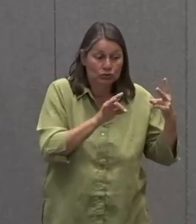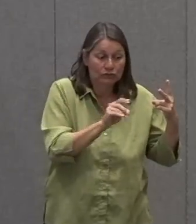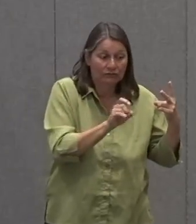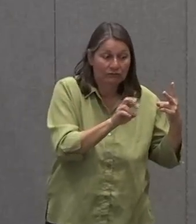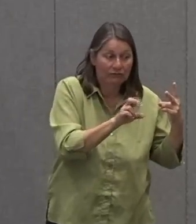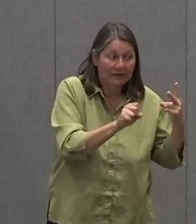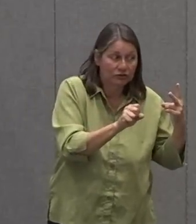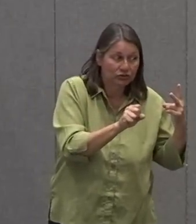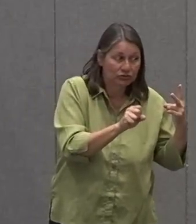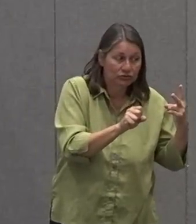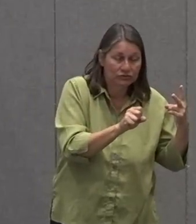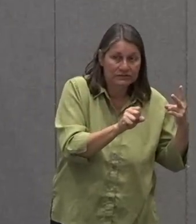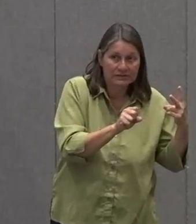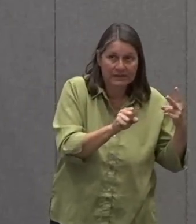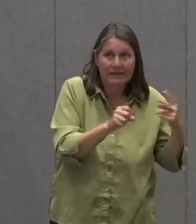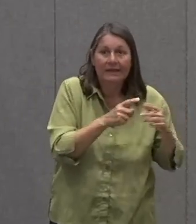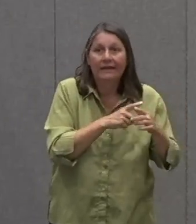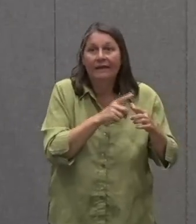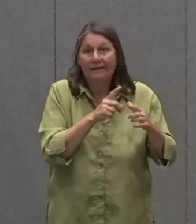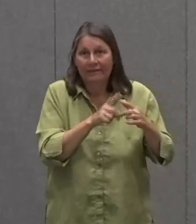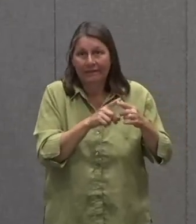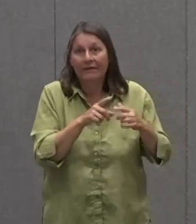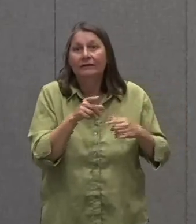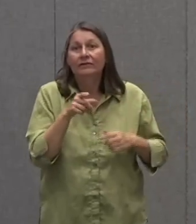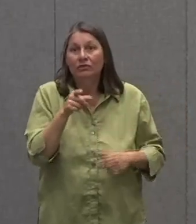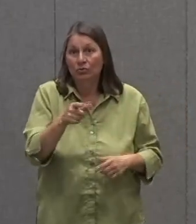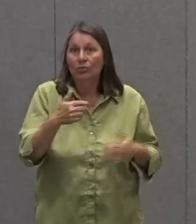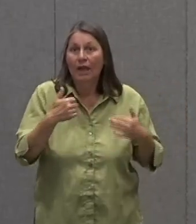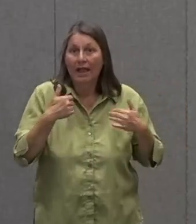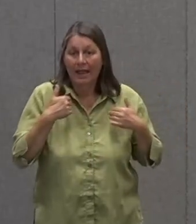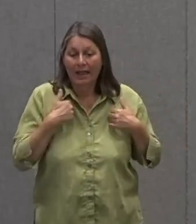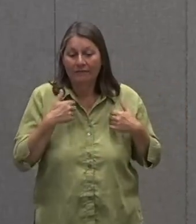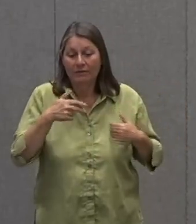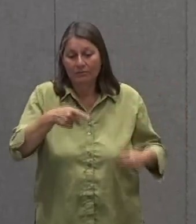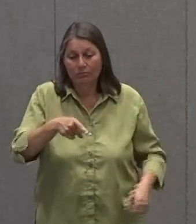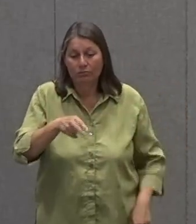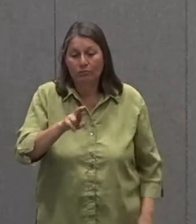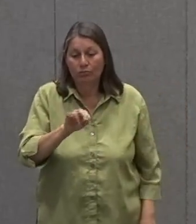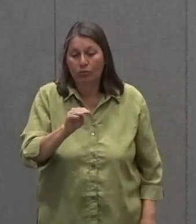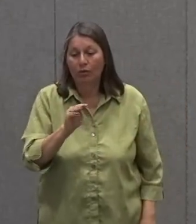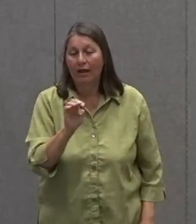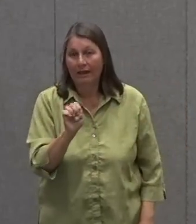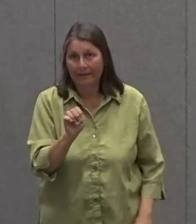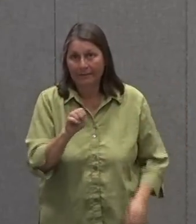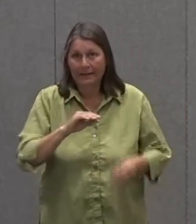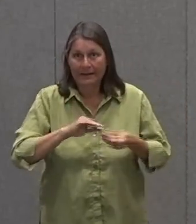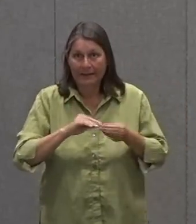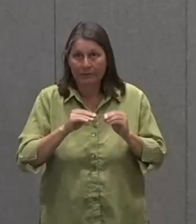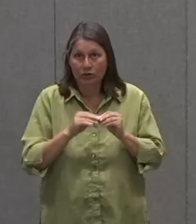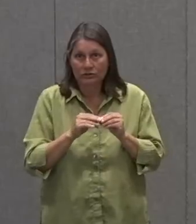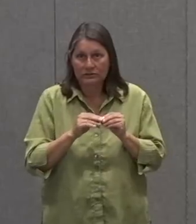Prime numbers. Now, last time we met, I misspoke about something.